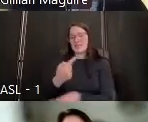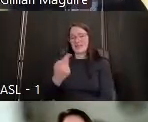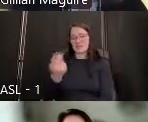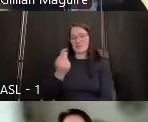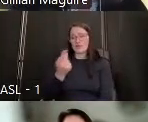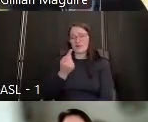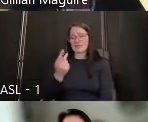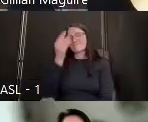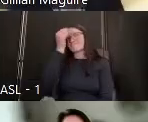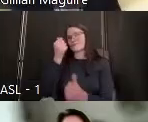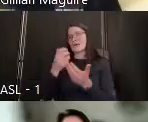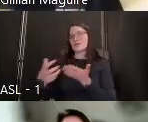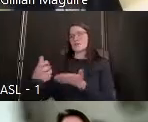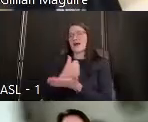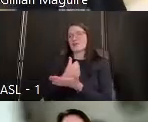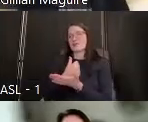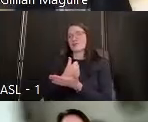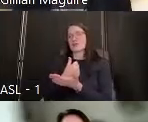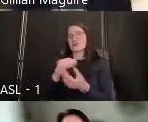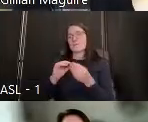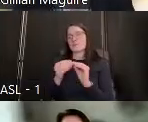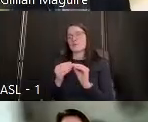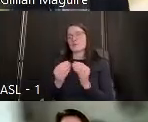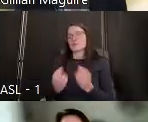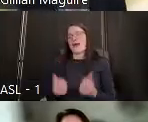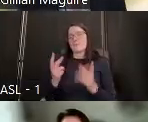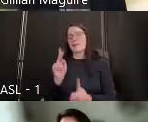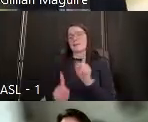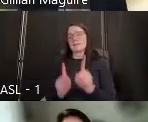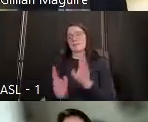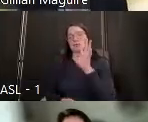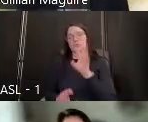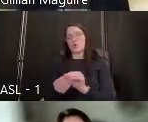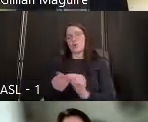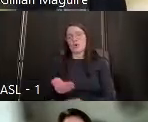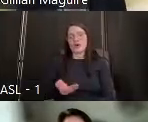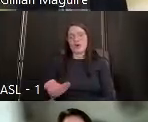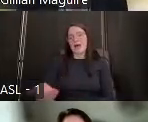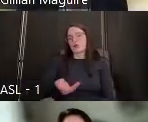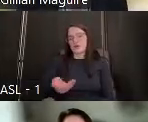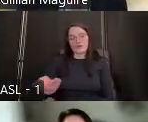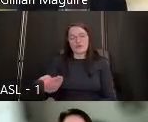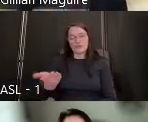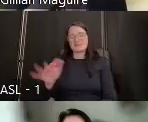about how many how many people have been hired just an estimated number because of